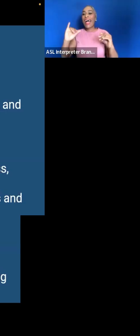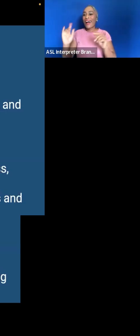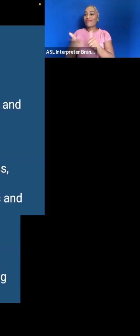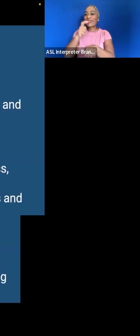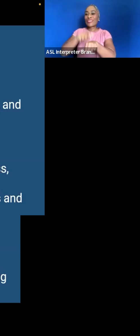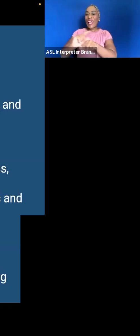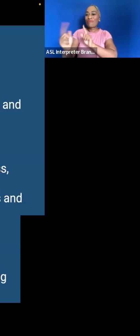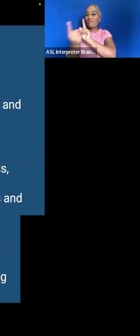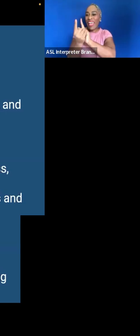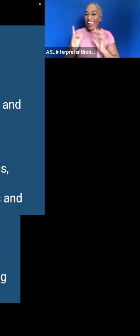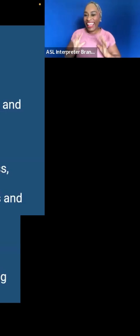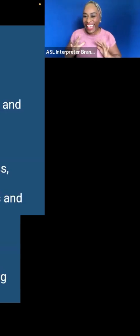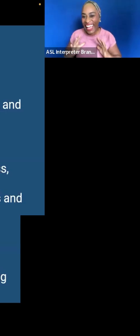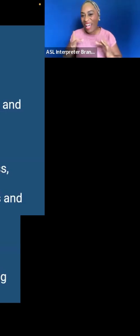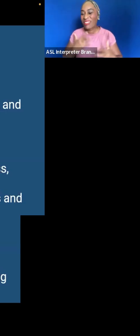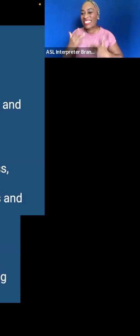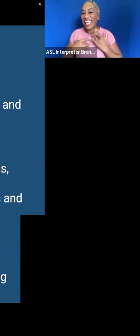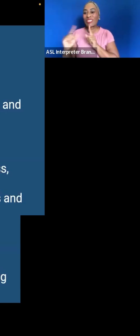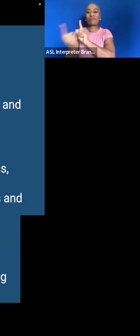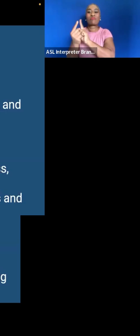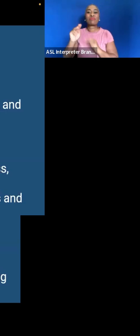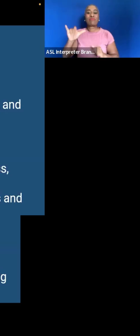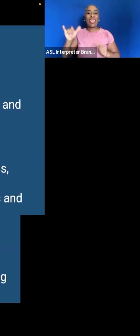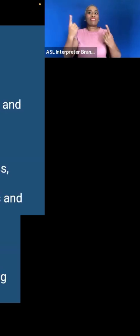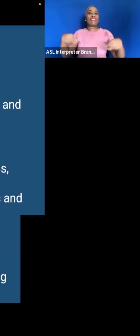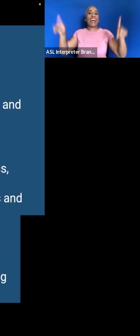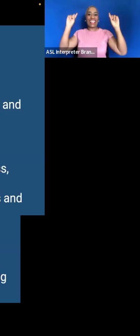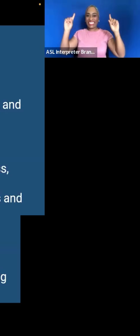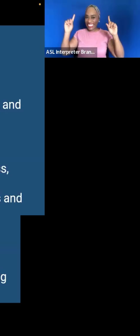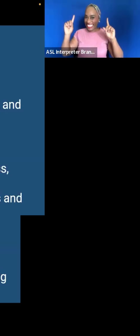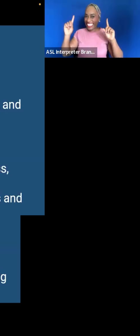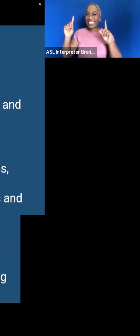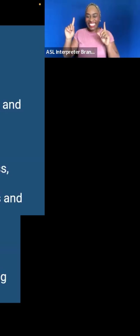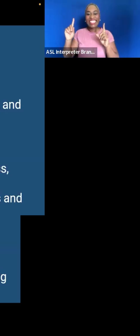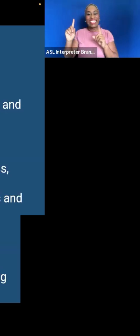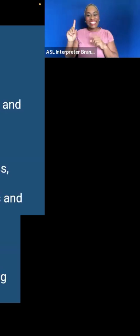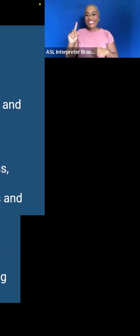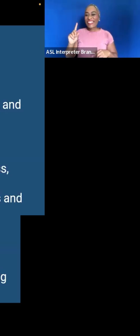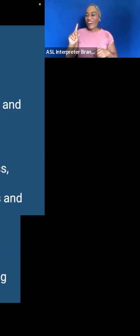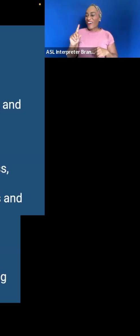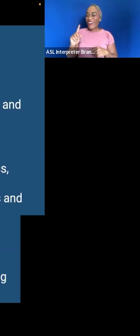So I'm so glad to get to meet May in person. I had been citing her. So I'm glad to meet her face to face.